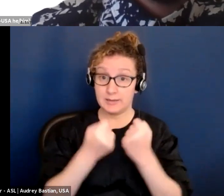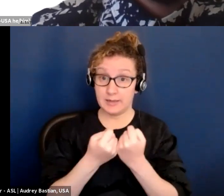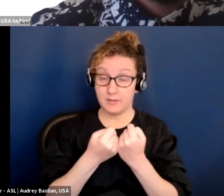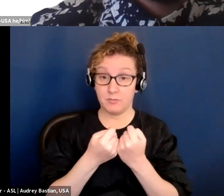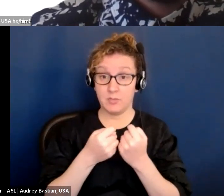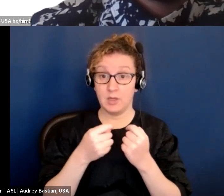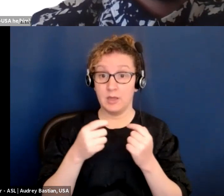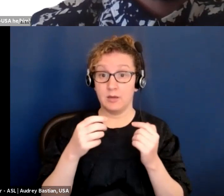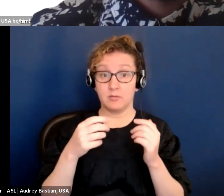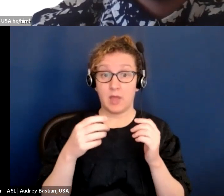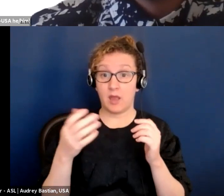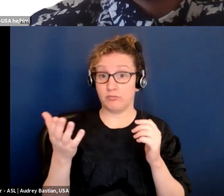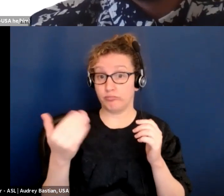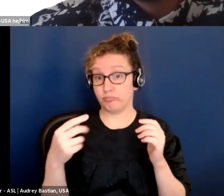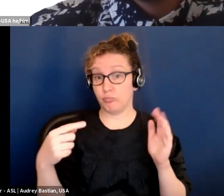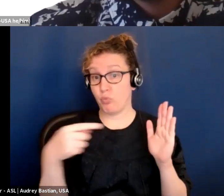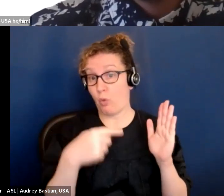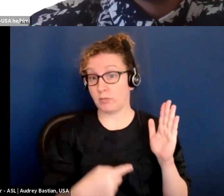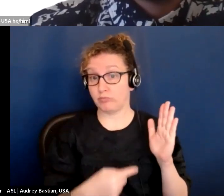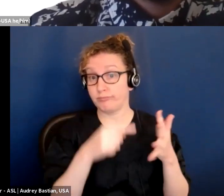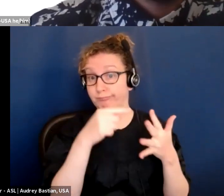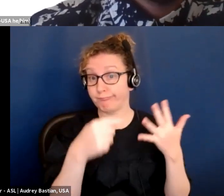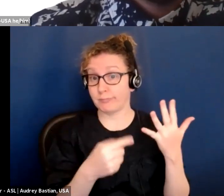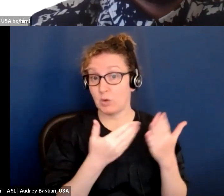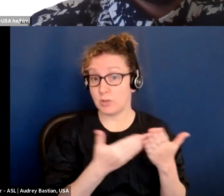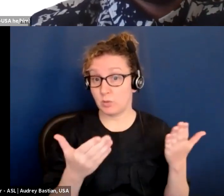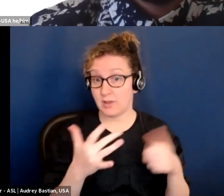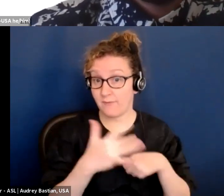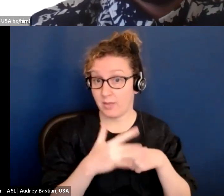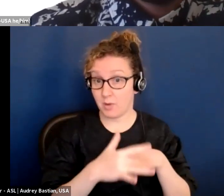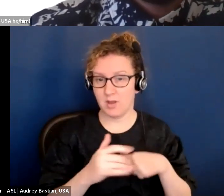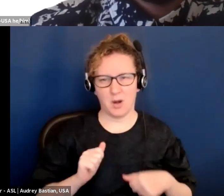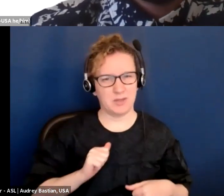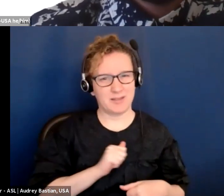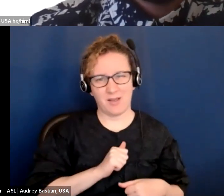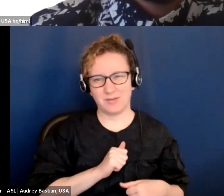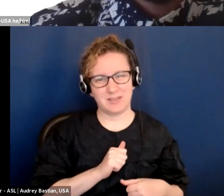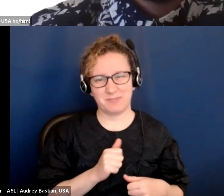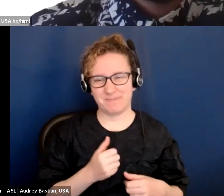toward resources that are out there. We don't have any ourselves just for our own team,